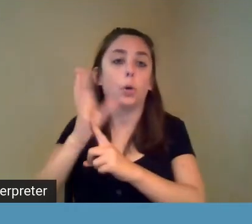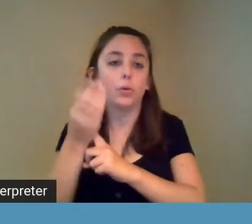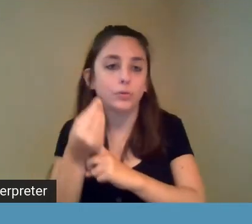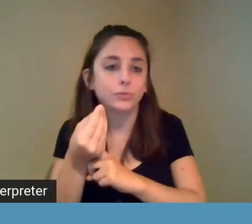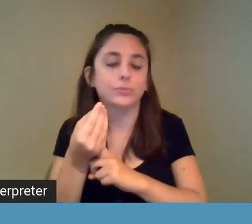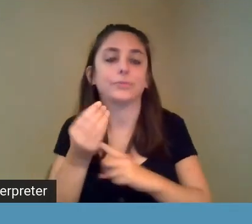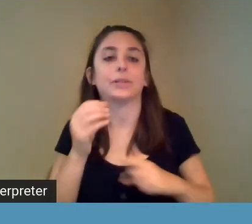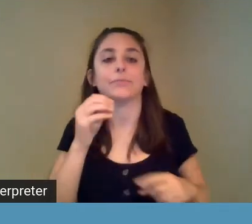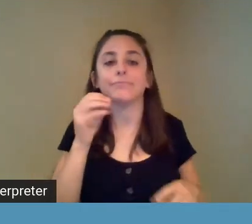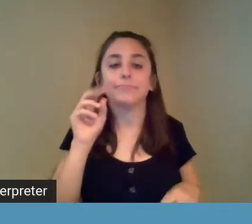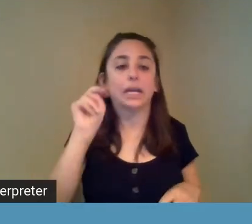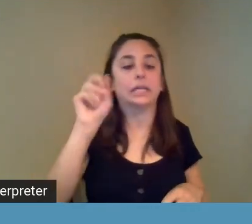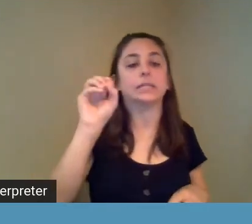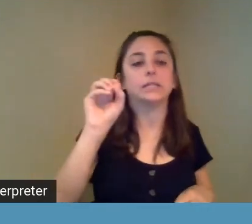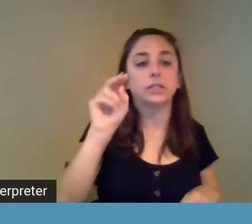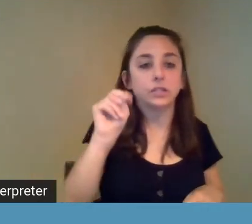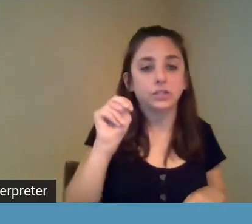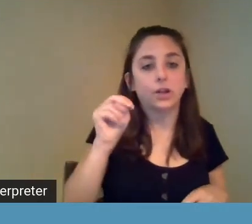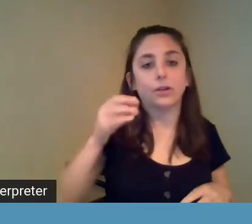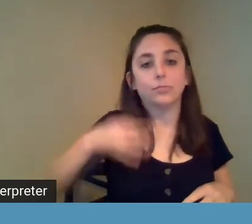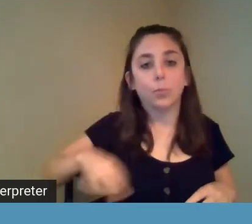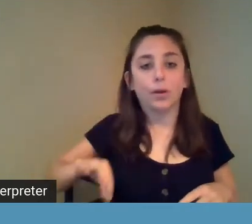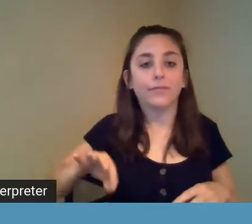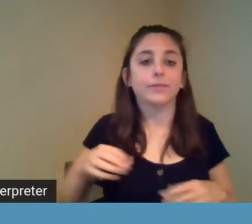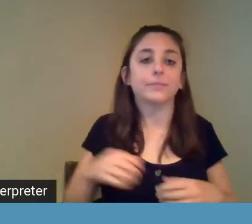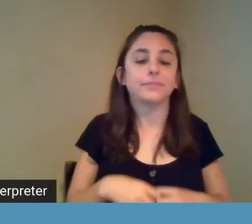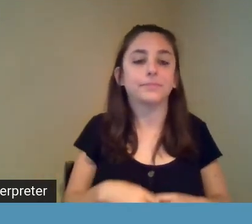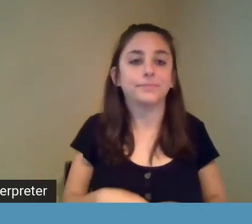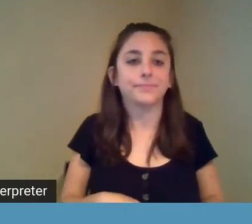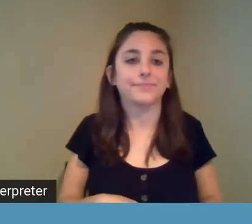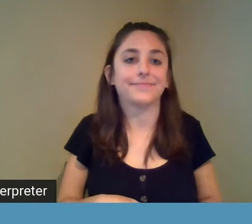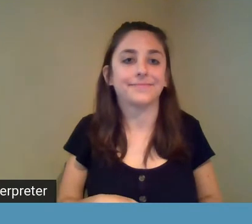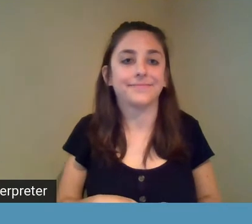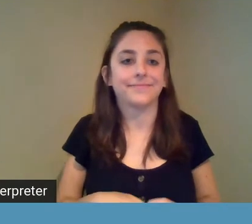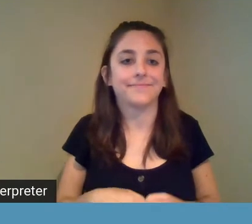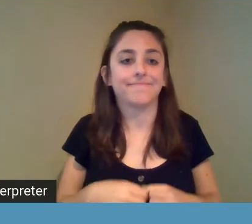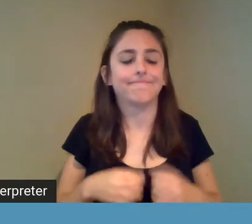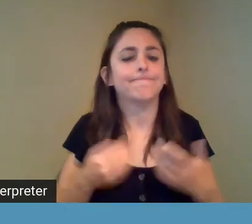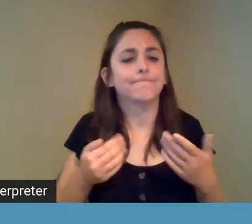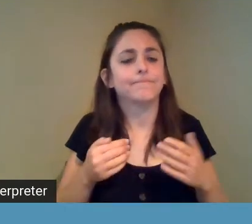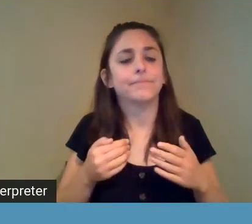of the popular handbook your museum needs a podcast: a step-by-step guide to podcasting